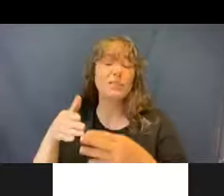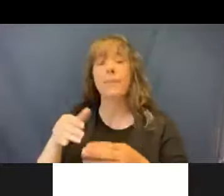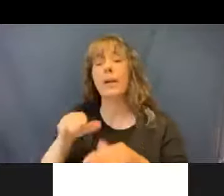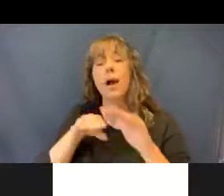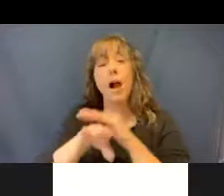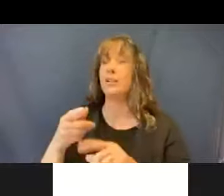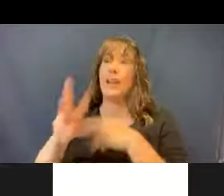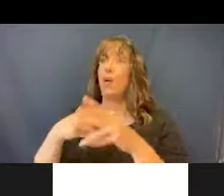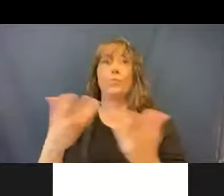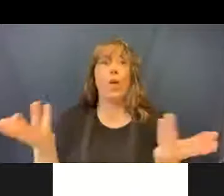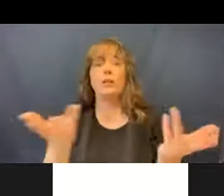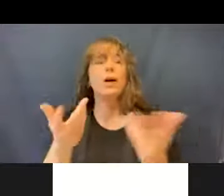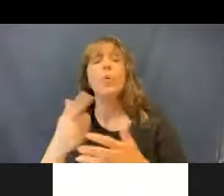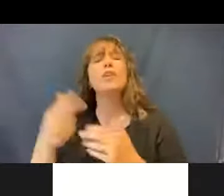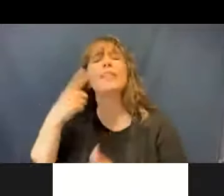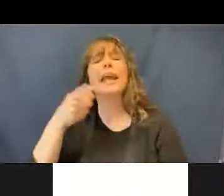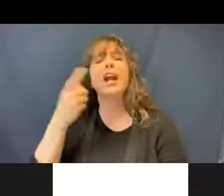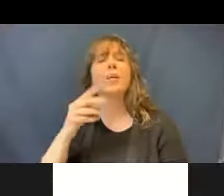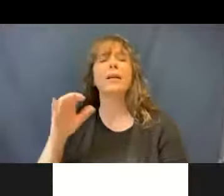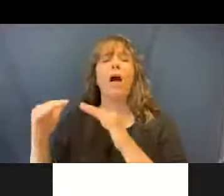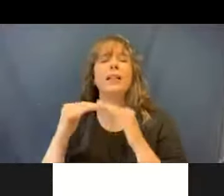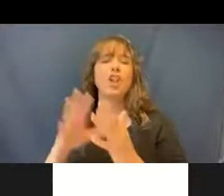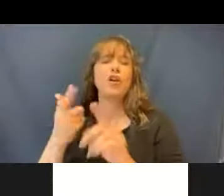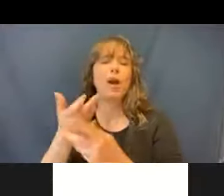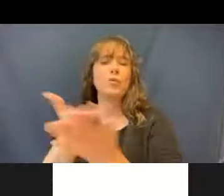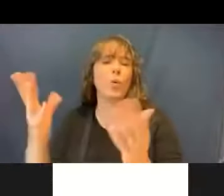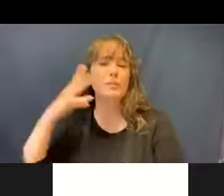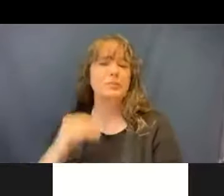colleagues could learn from your insights? Who wants to take this one?